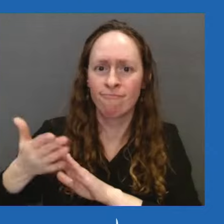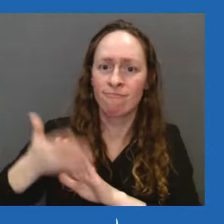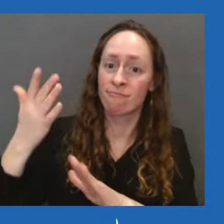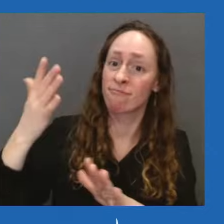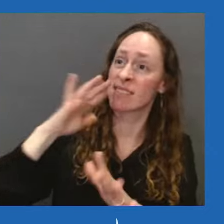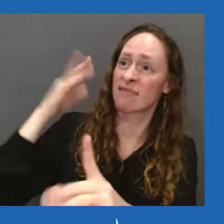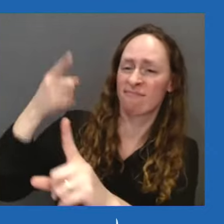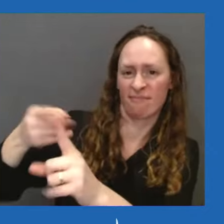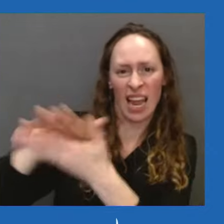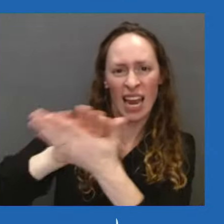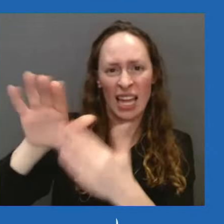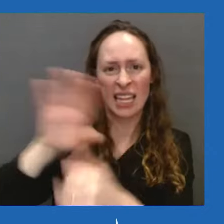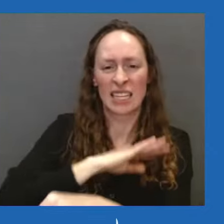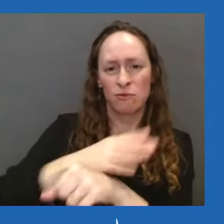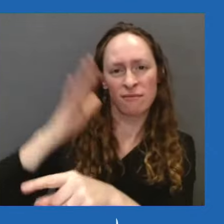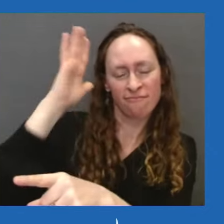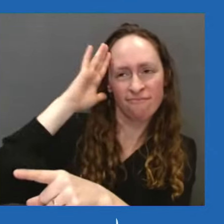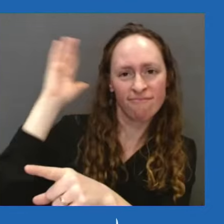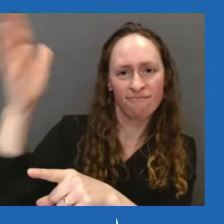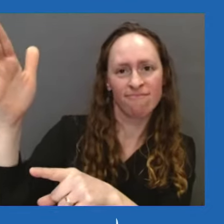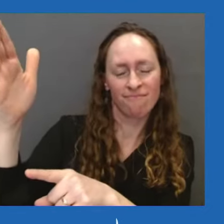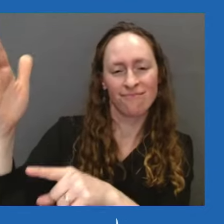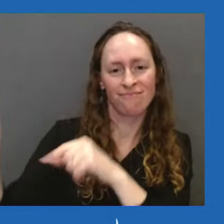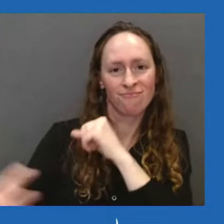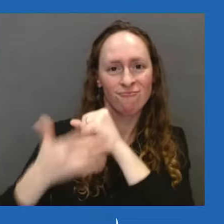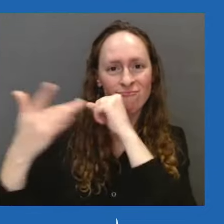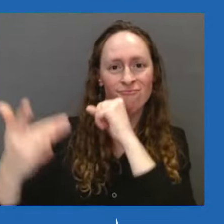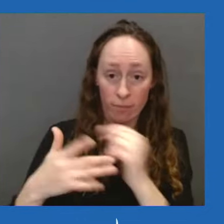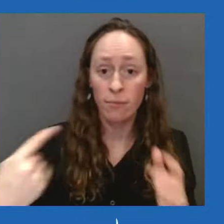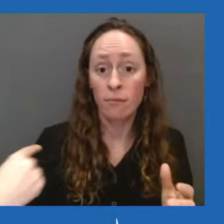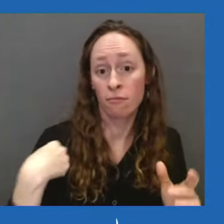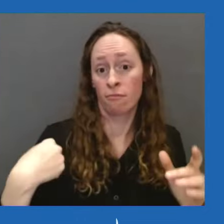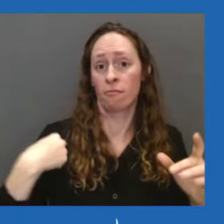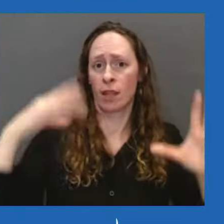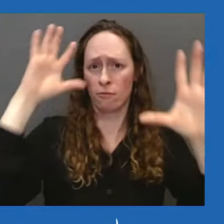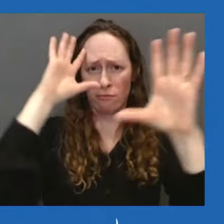to produce 100 percent carbon-free electricity by 2035.